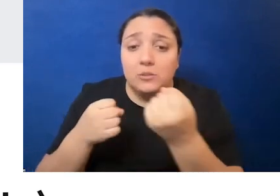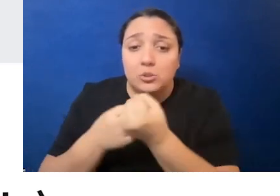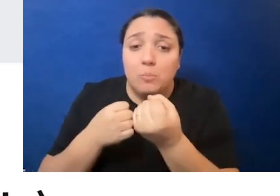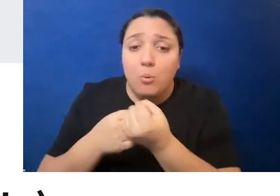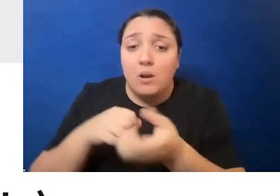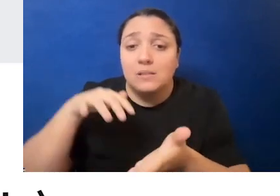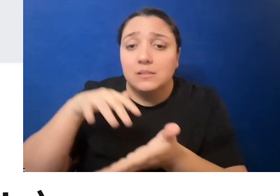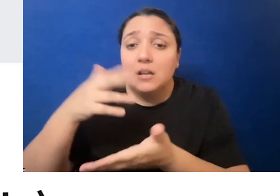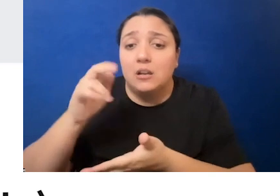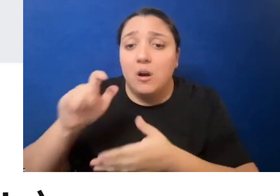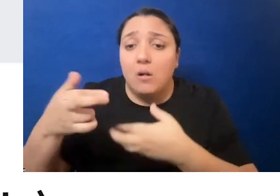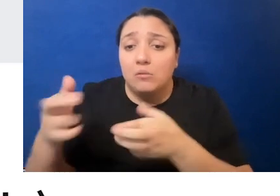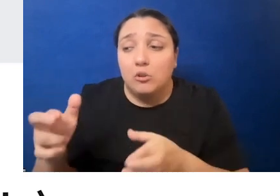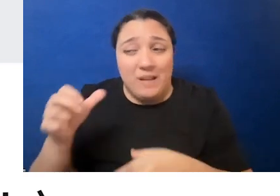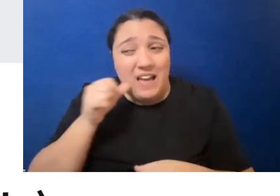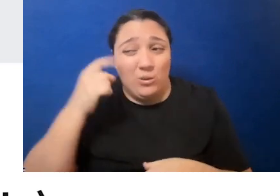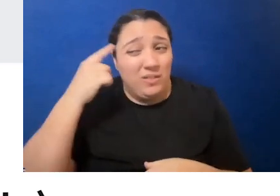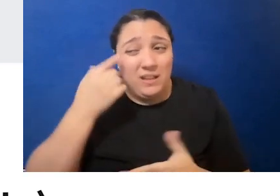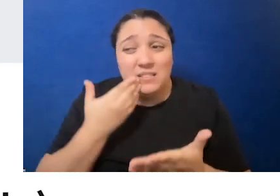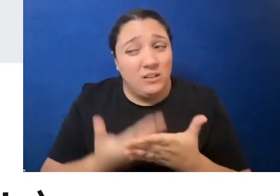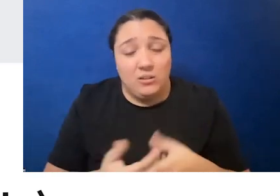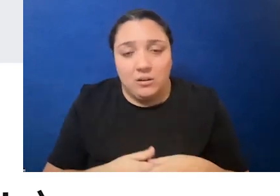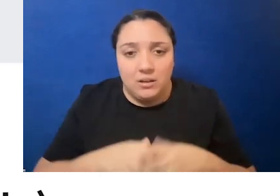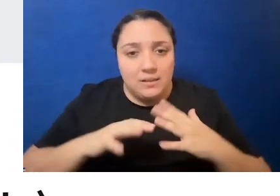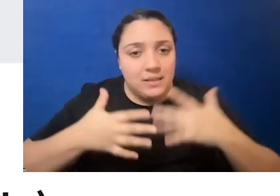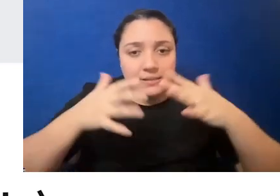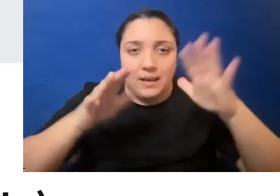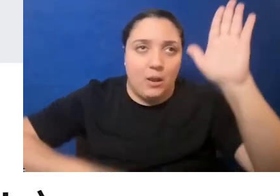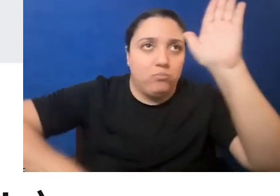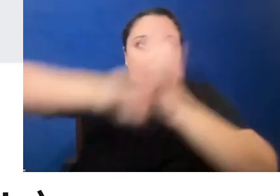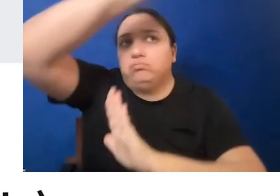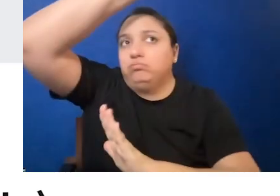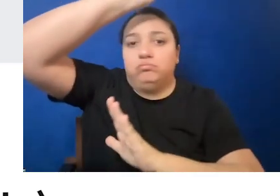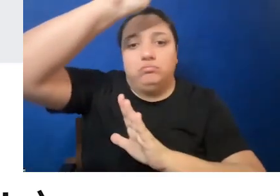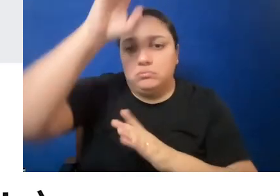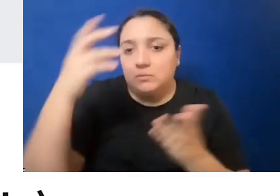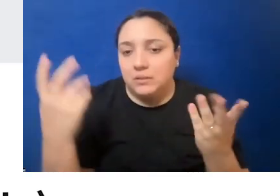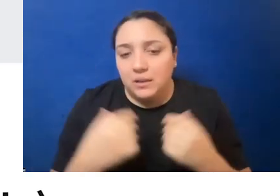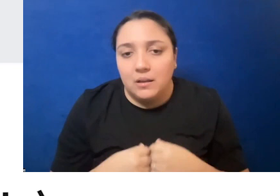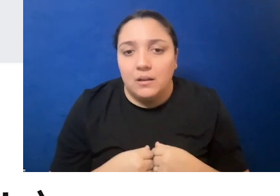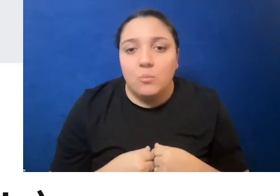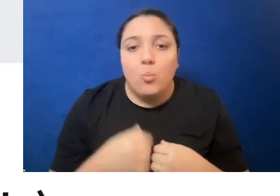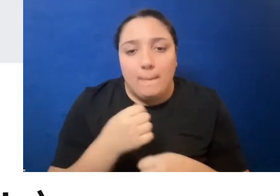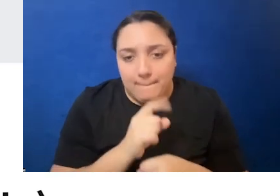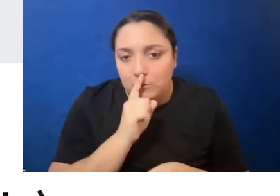THE MATH TEST IN THE CLASS. I DON'T THINK I DID WELL AND THE ANXIETY WENT UP THE CHAIN.